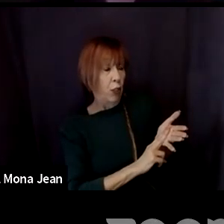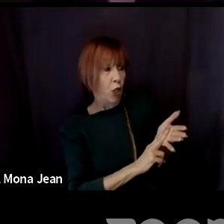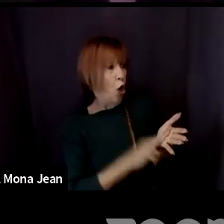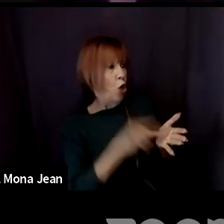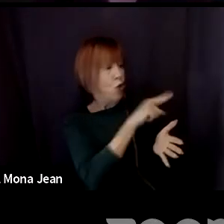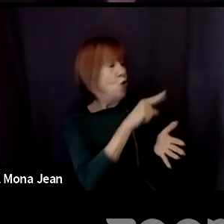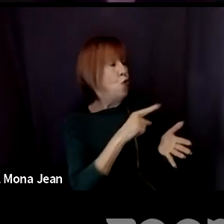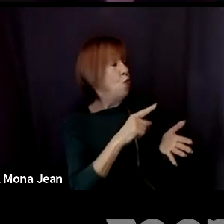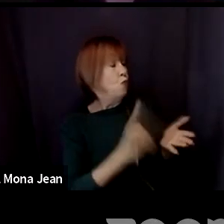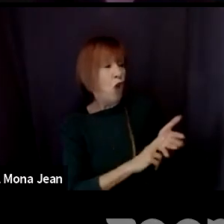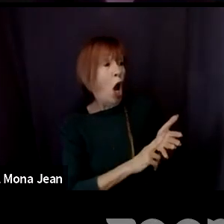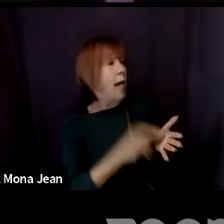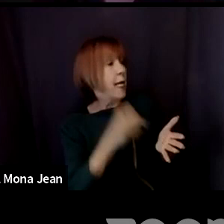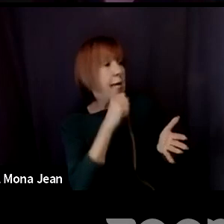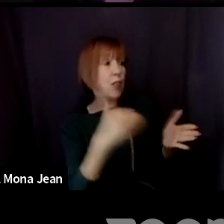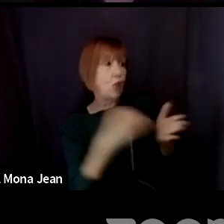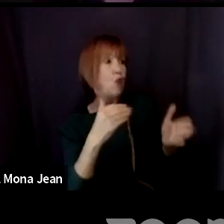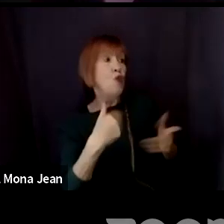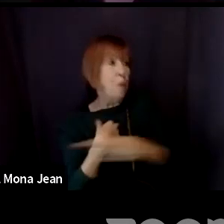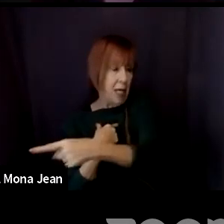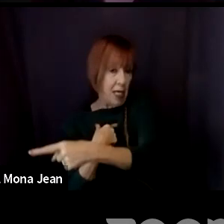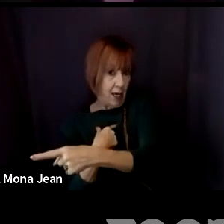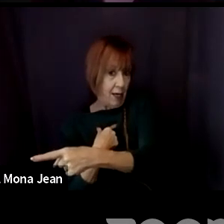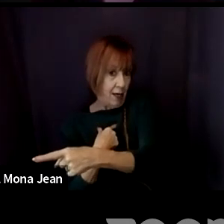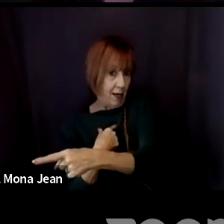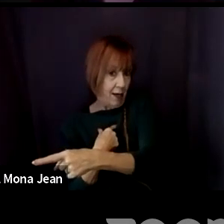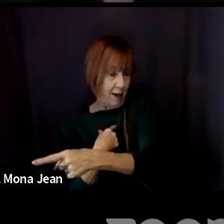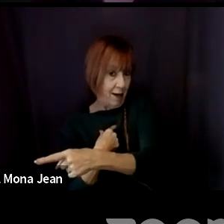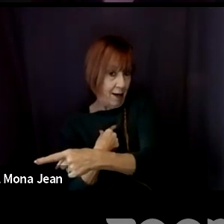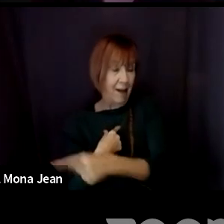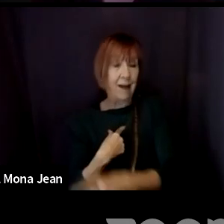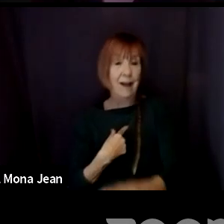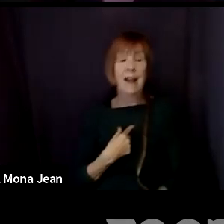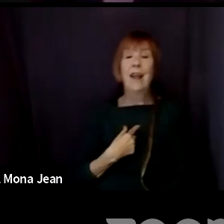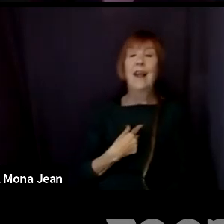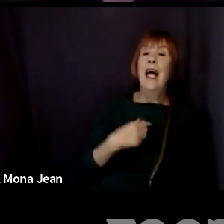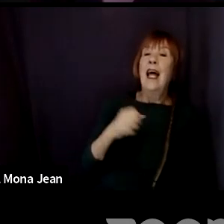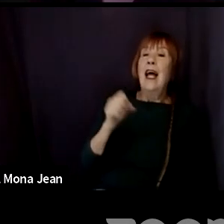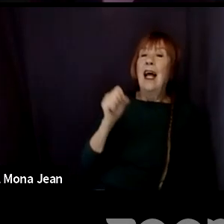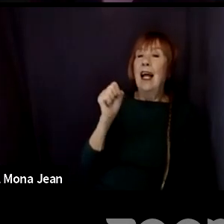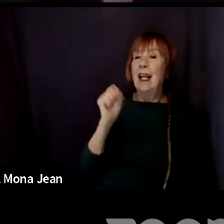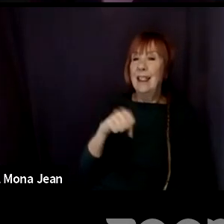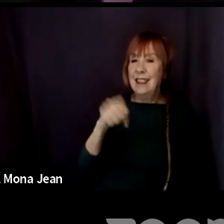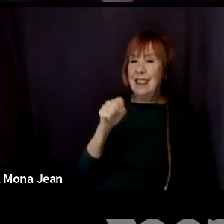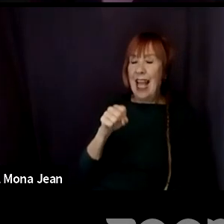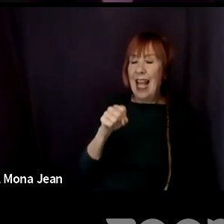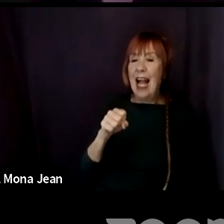Yeah. And I'm just gonna say, to piggyback off of what both of them are saying, is you got to look at it like this,